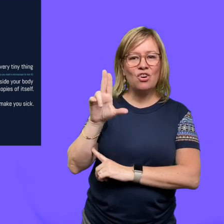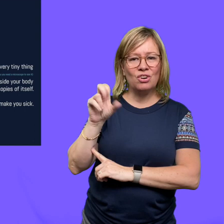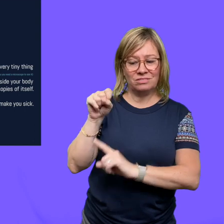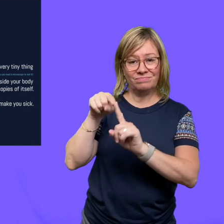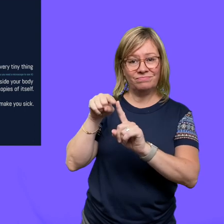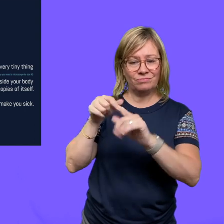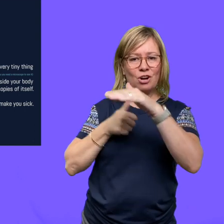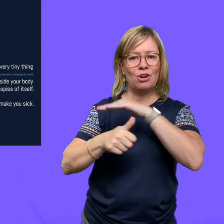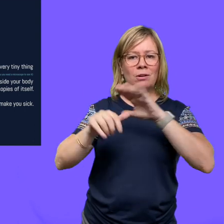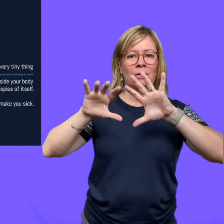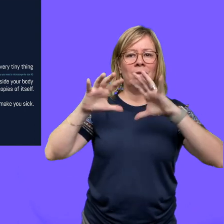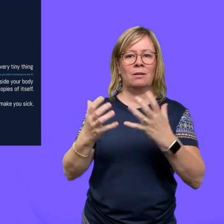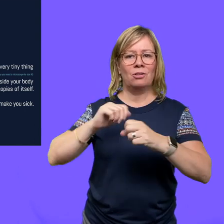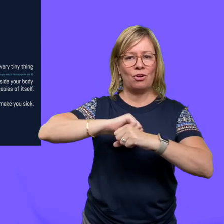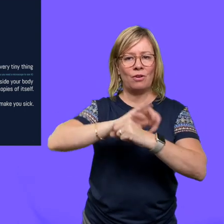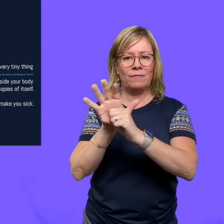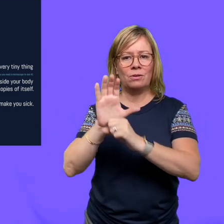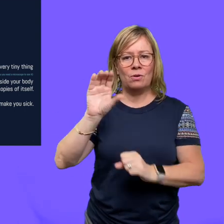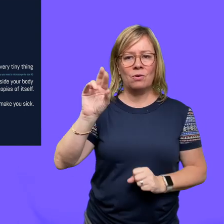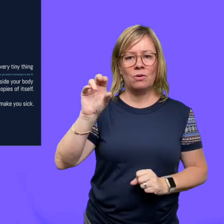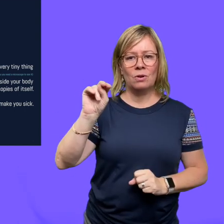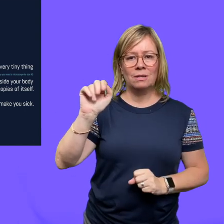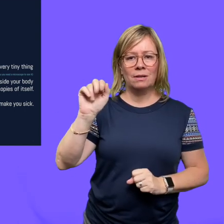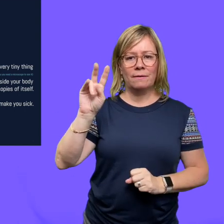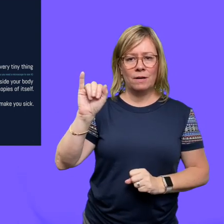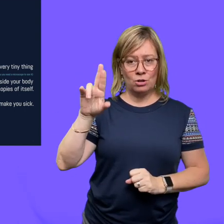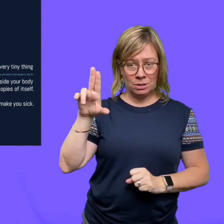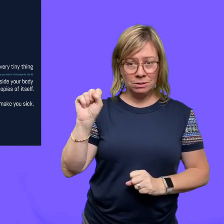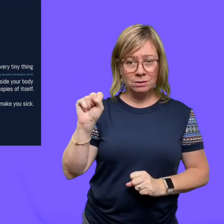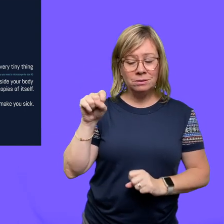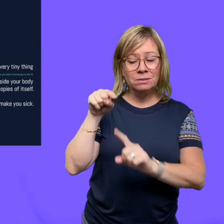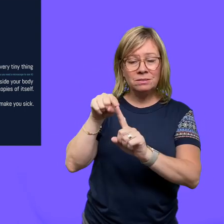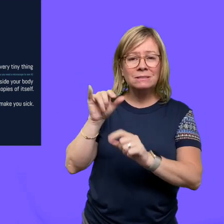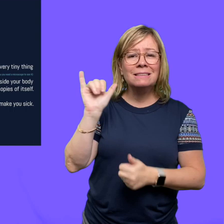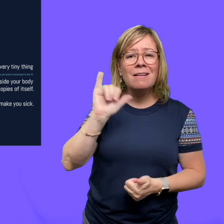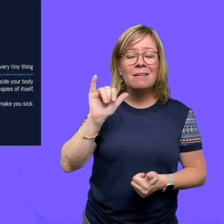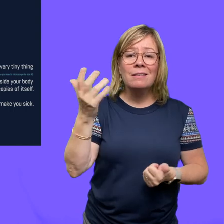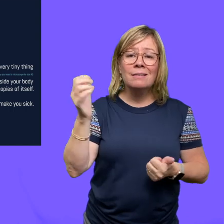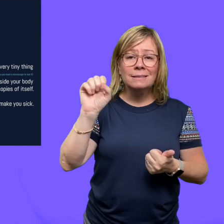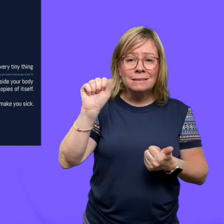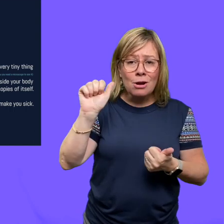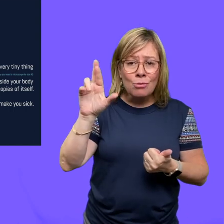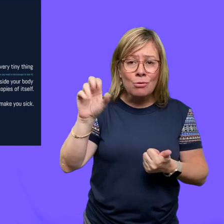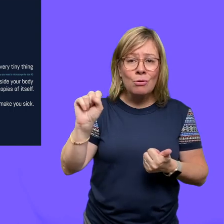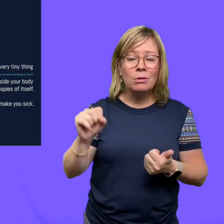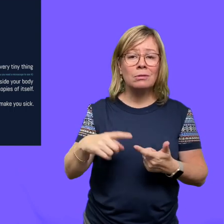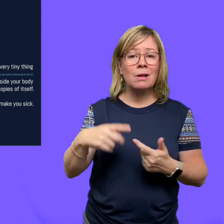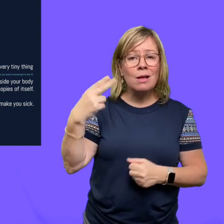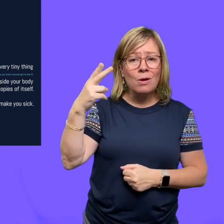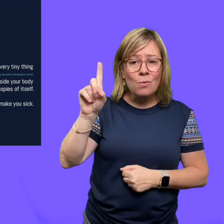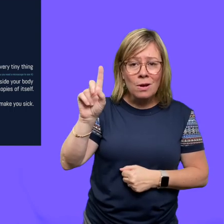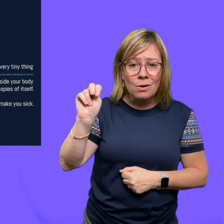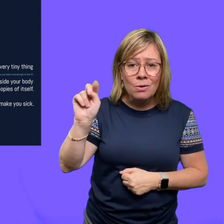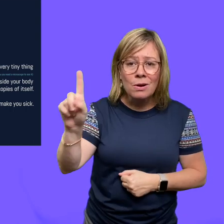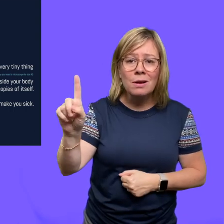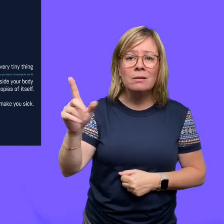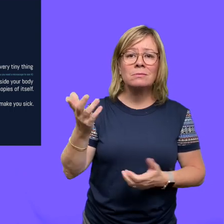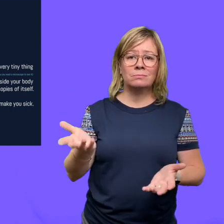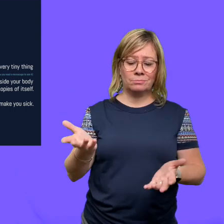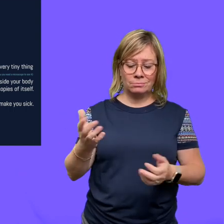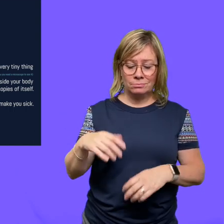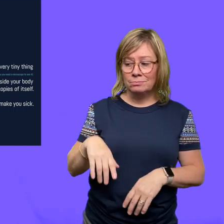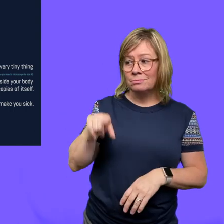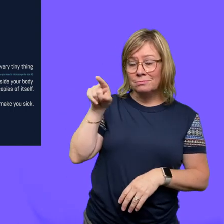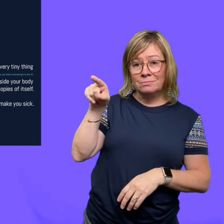under the group of coronaviruses that also includes SARS, H1N1, and others.